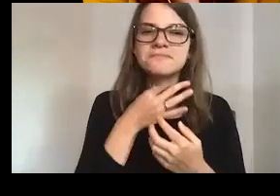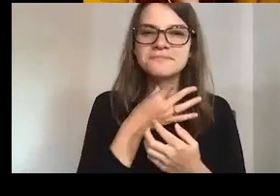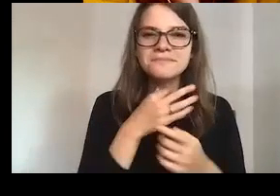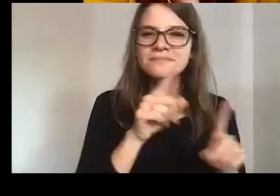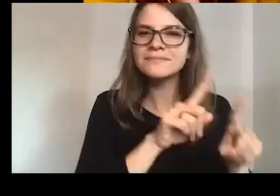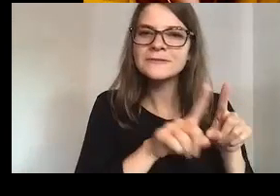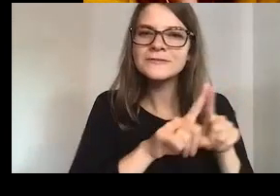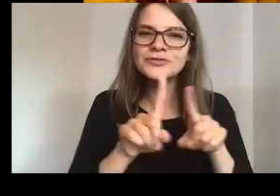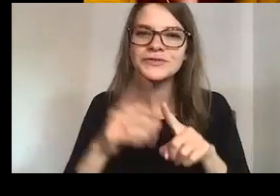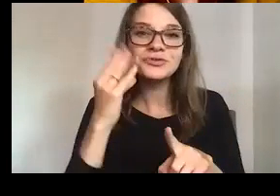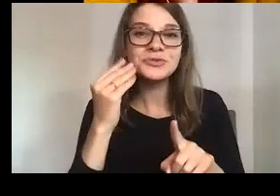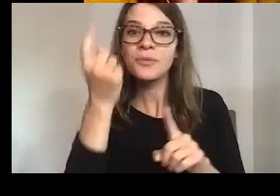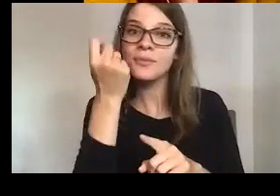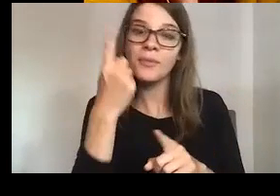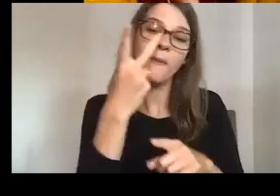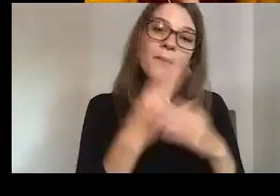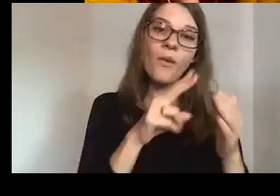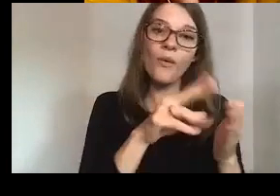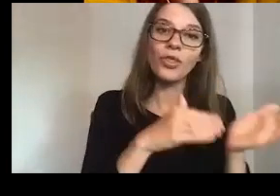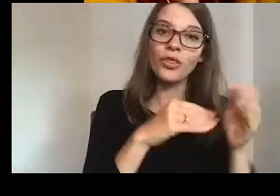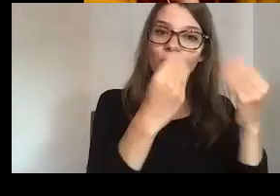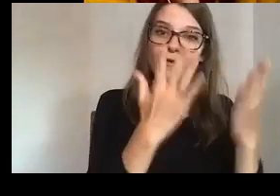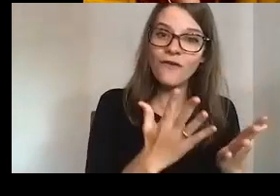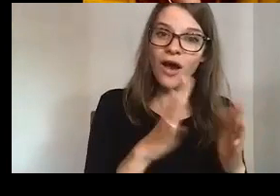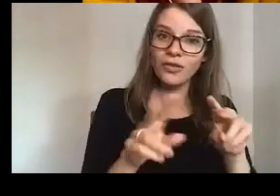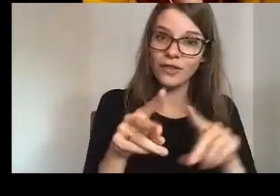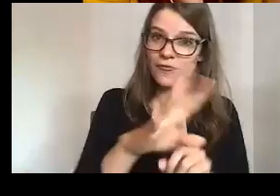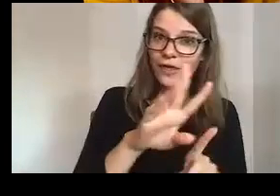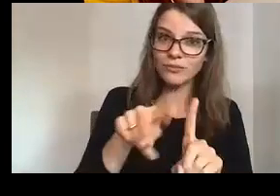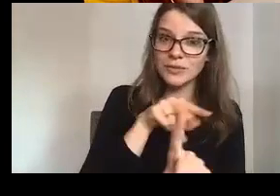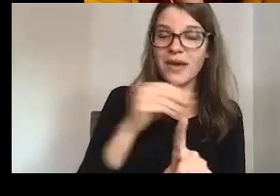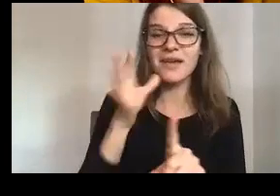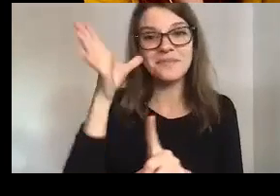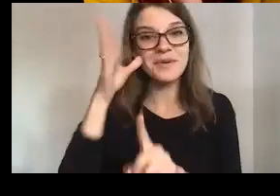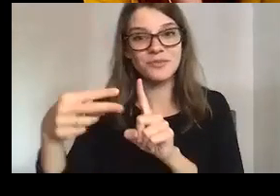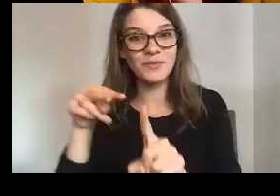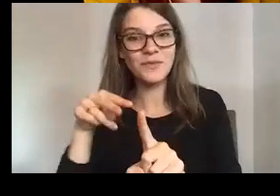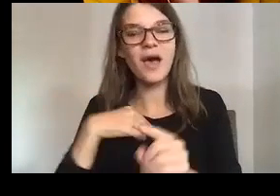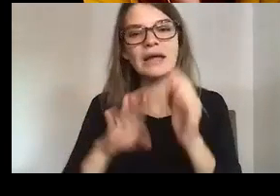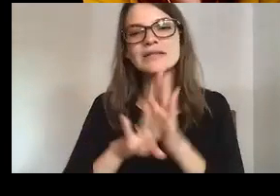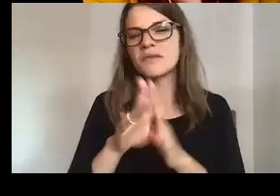both from provider perspectives and parent perspectives was through developing a quick survey